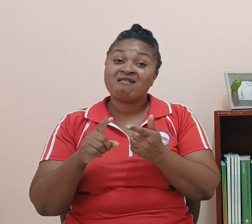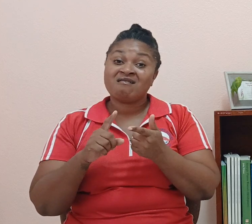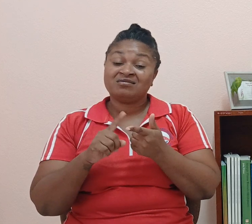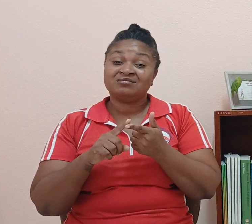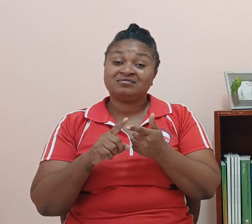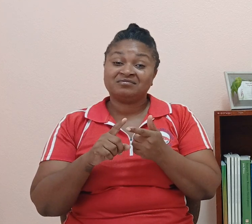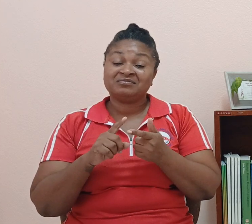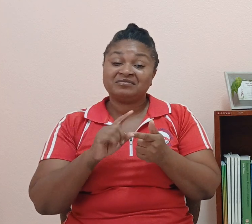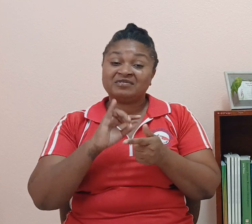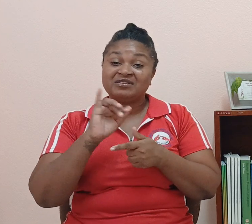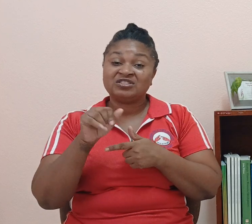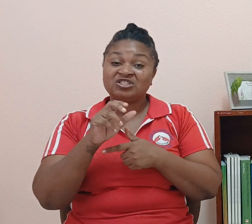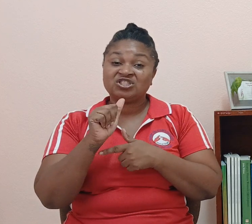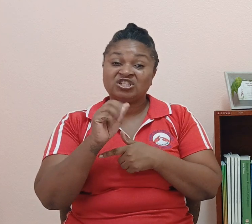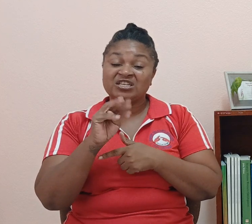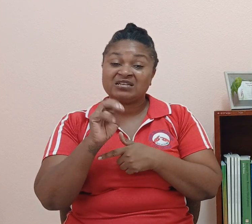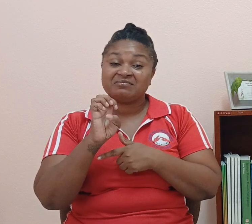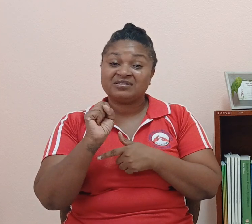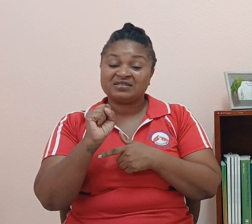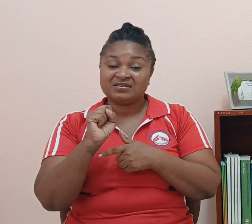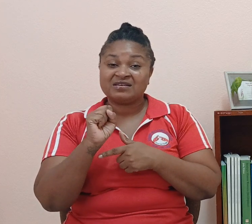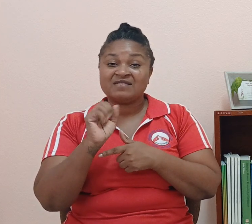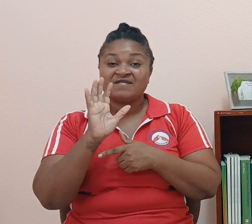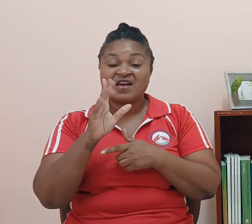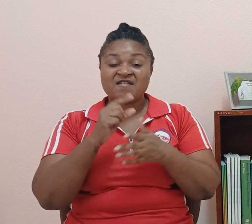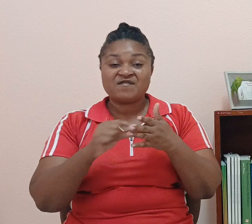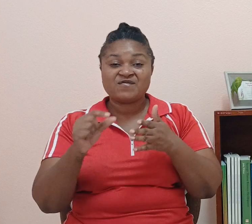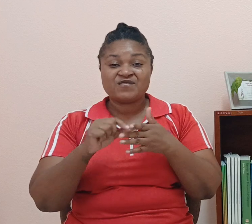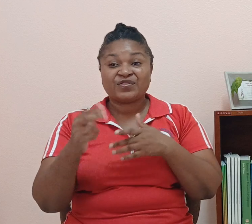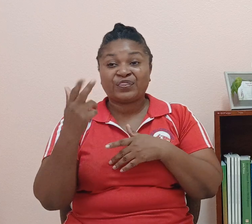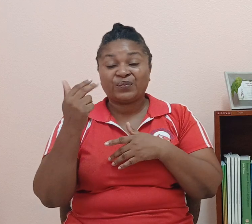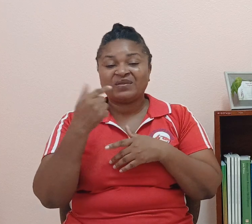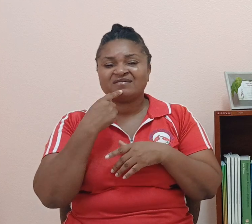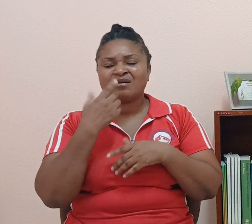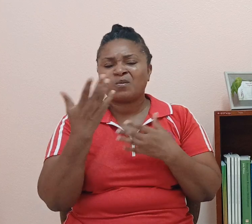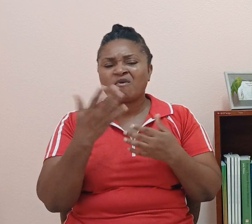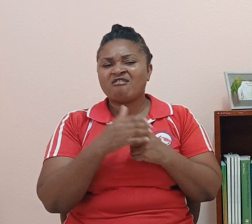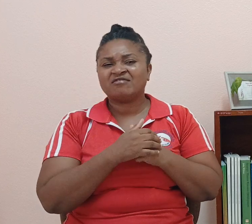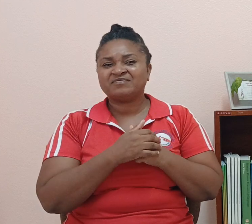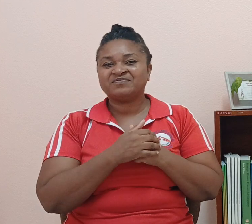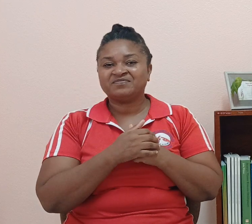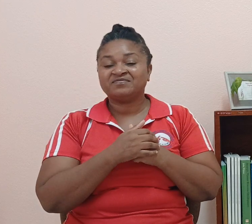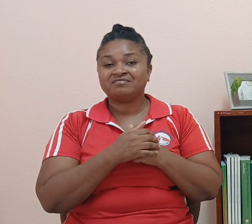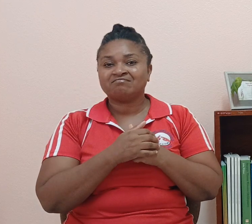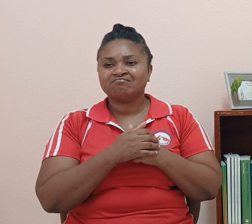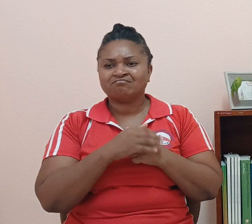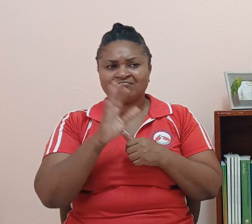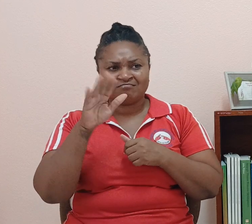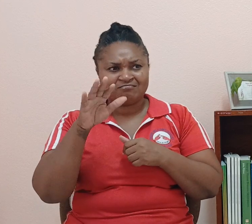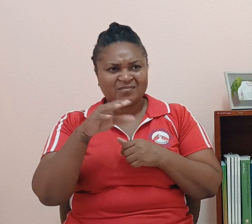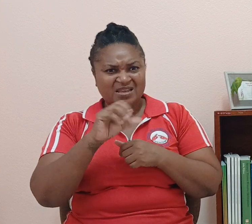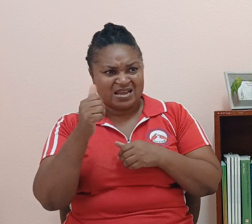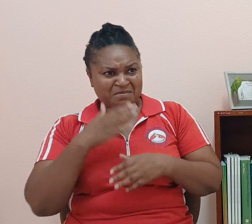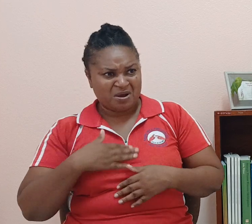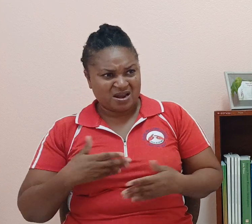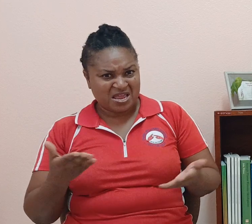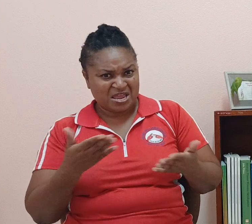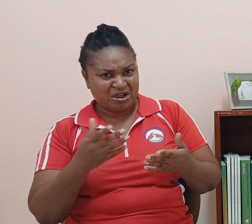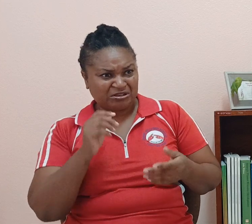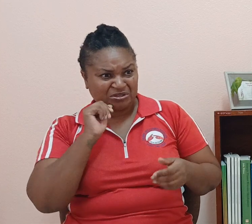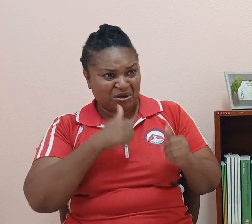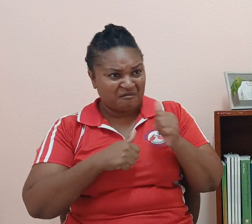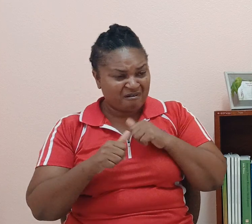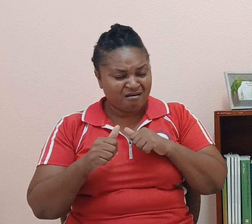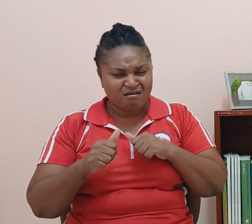James 5:13 says “Is anyone among you suffering? Let him pray…”